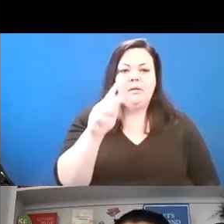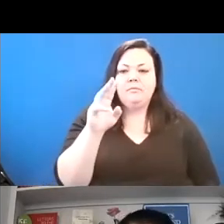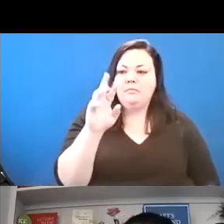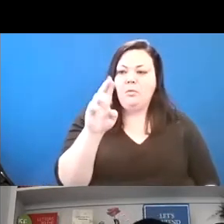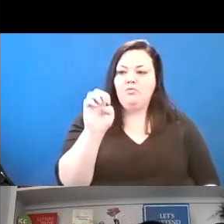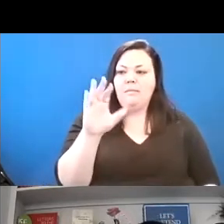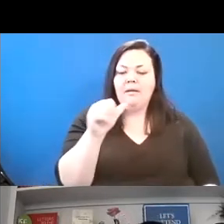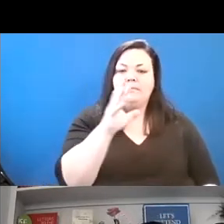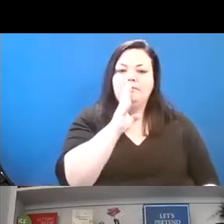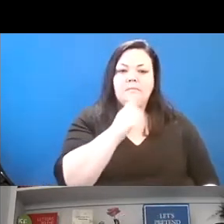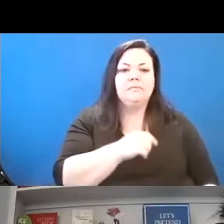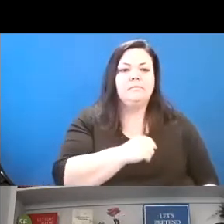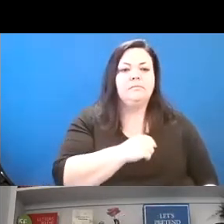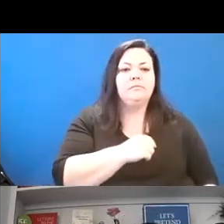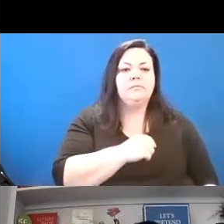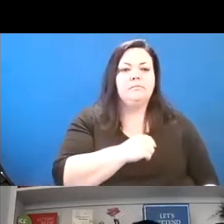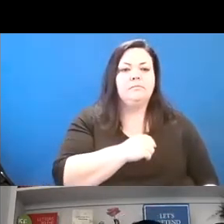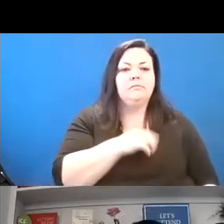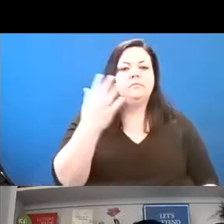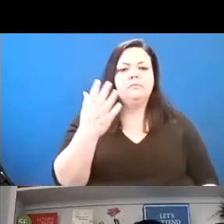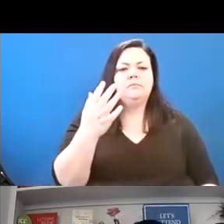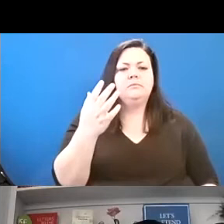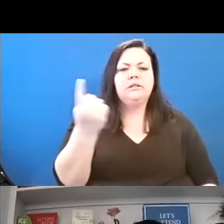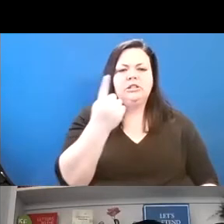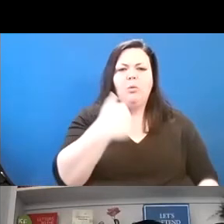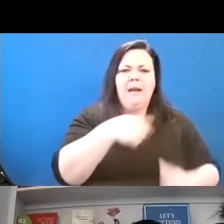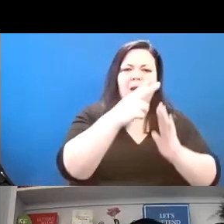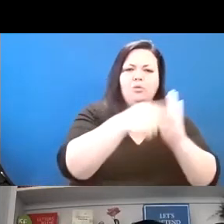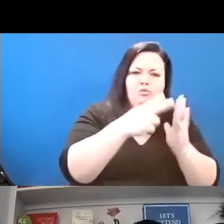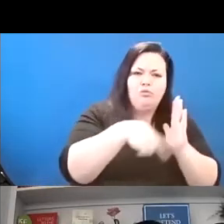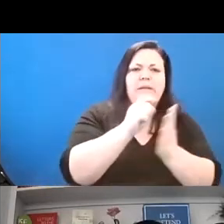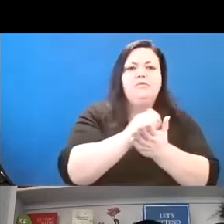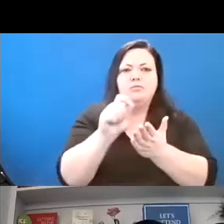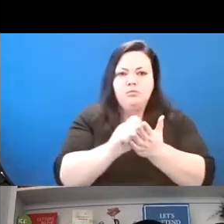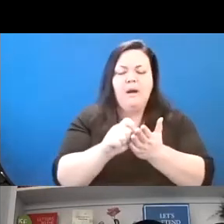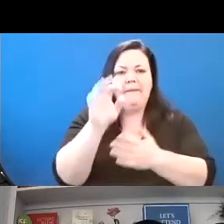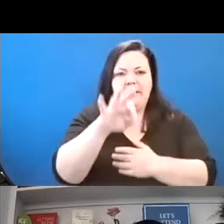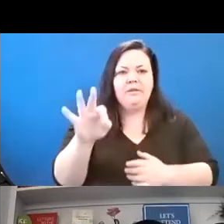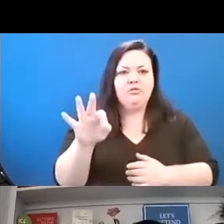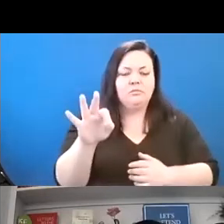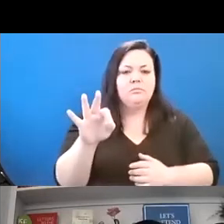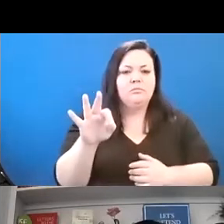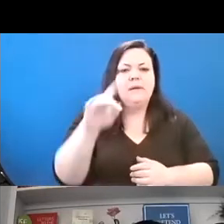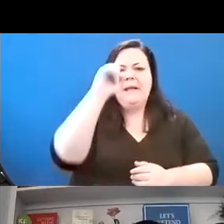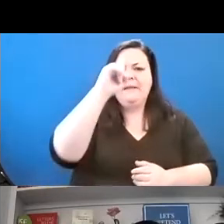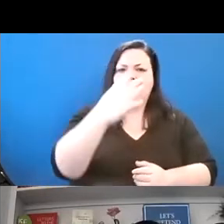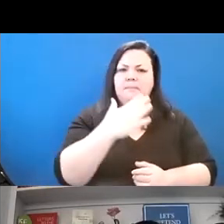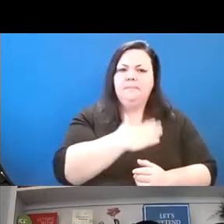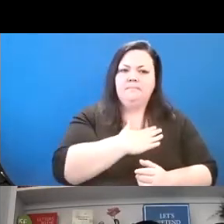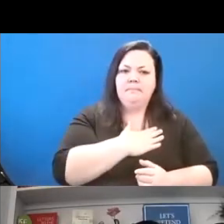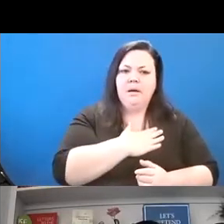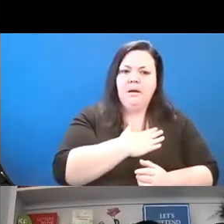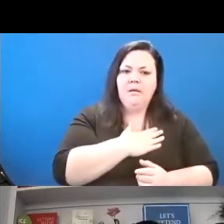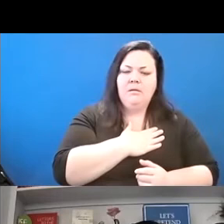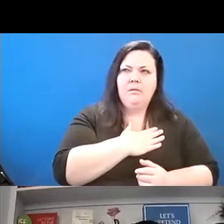okay um as someone who reads and writes fan fiction i think my question about that